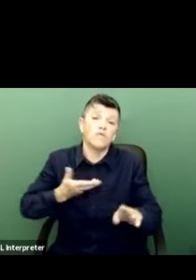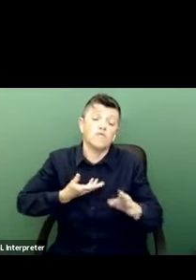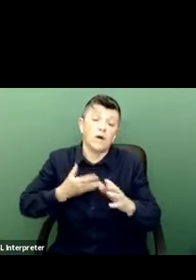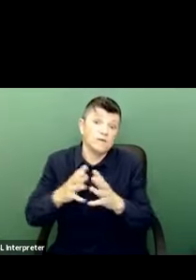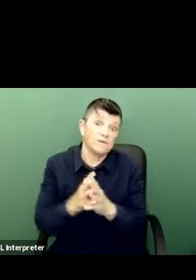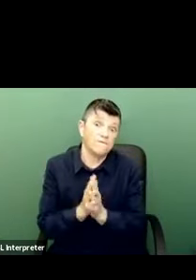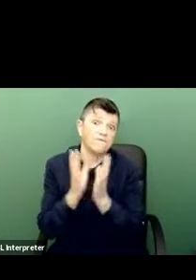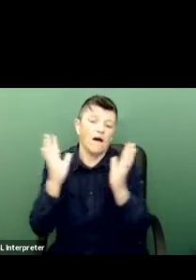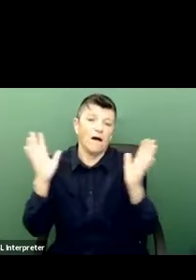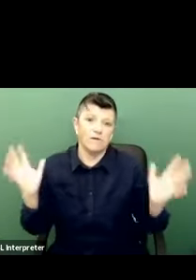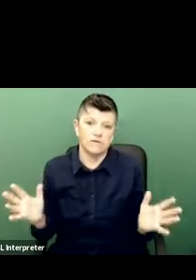and social opportunities